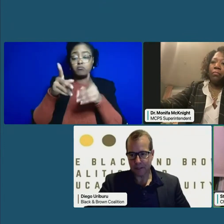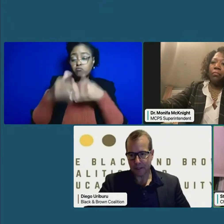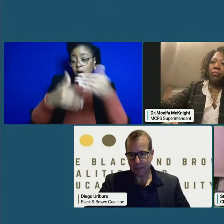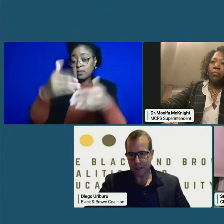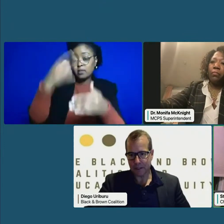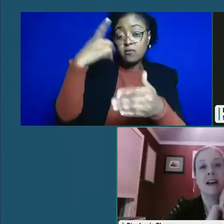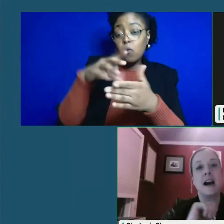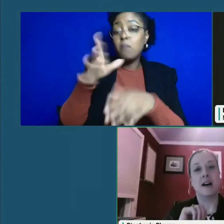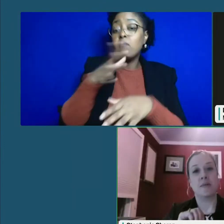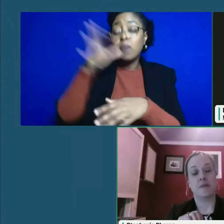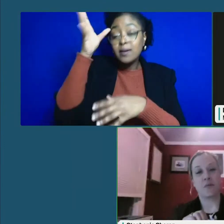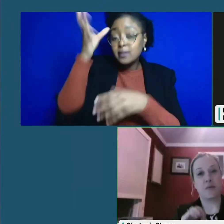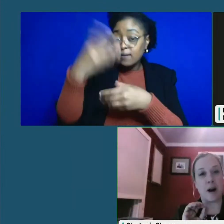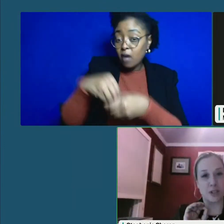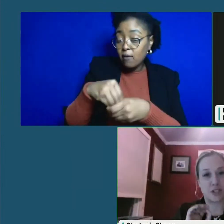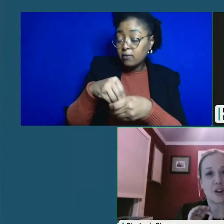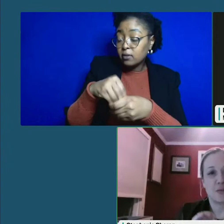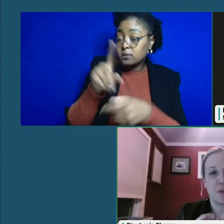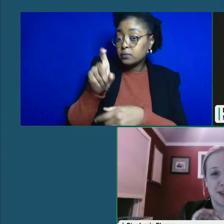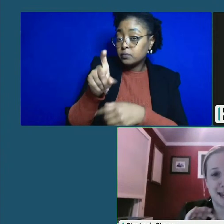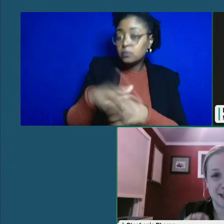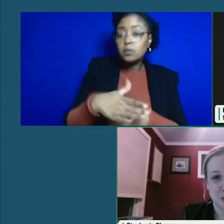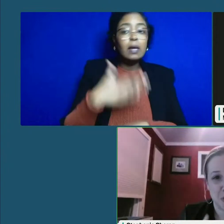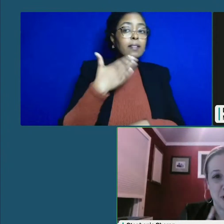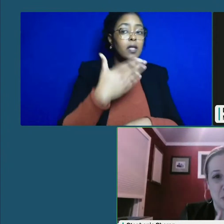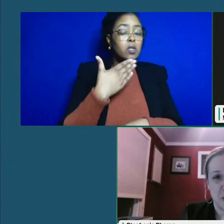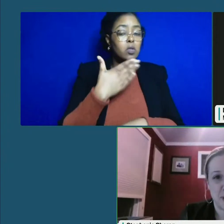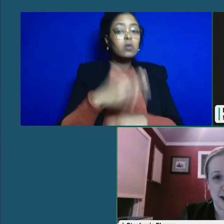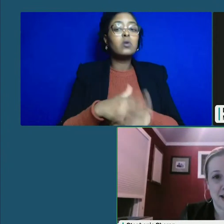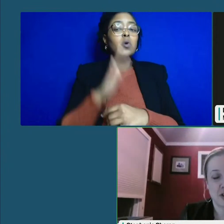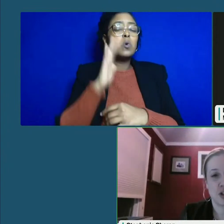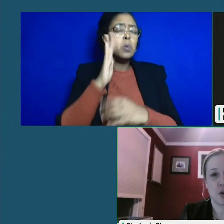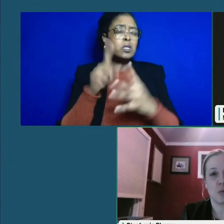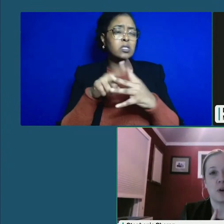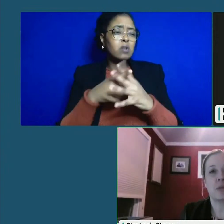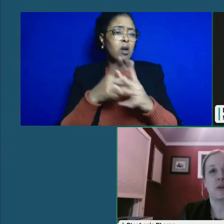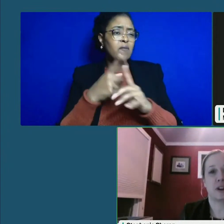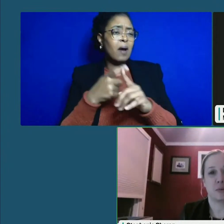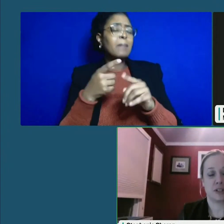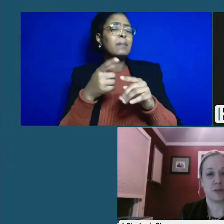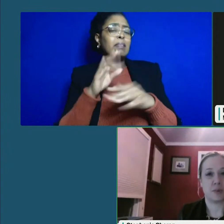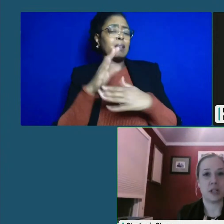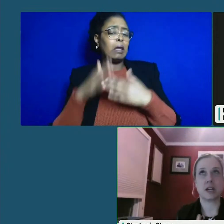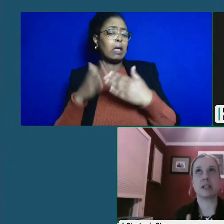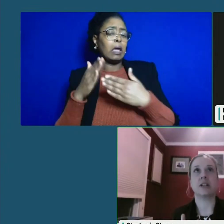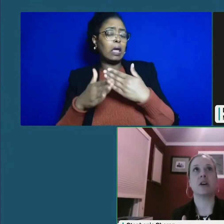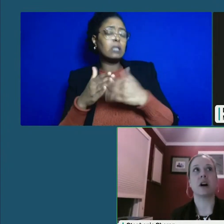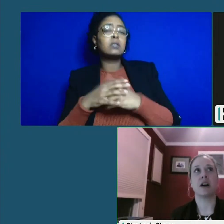parents to be involved specifically. Thank you, Doctor.